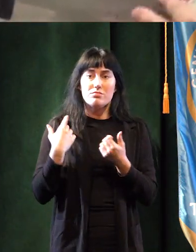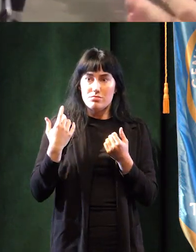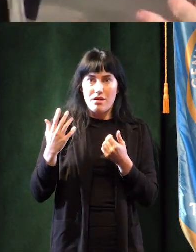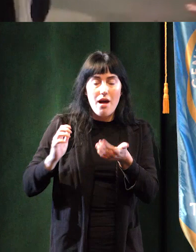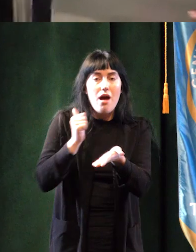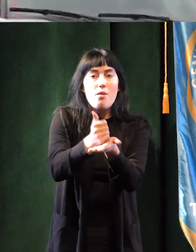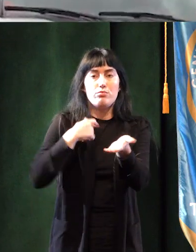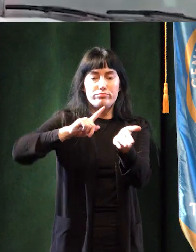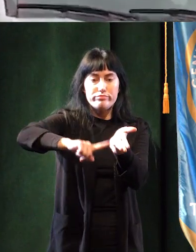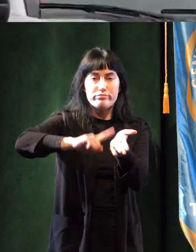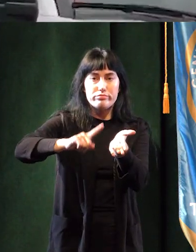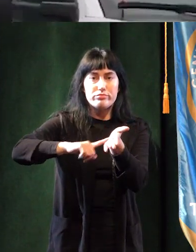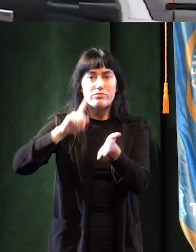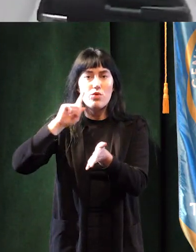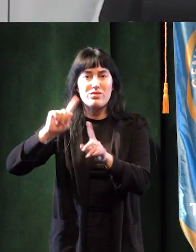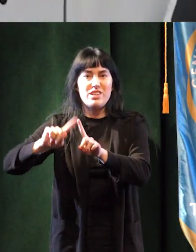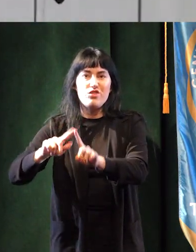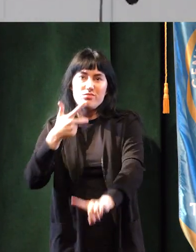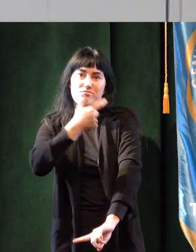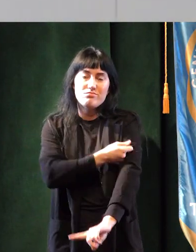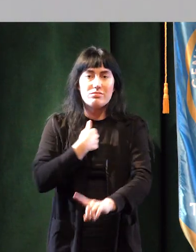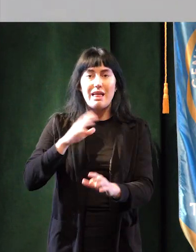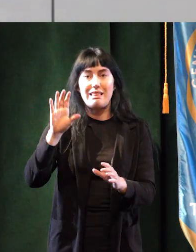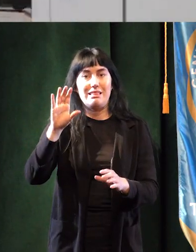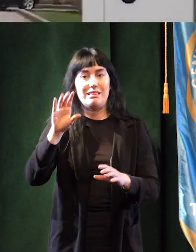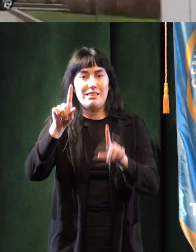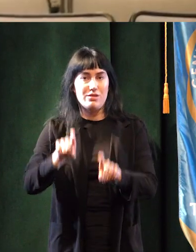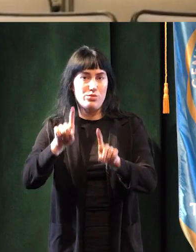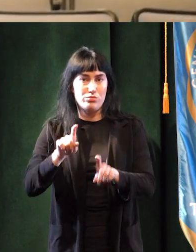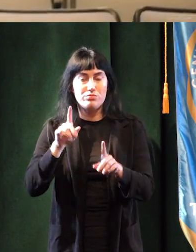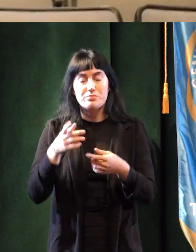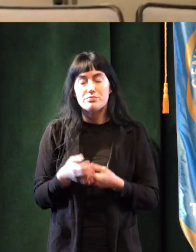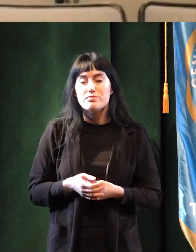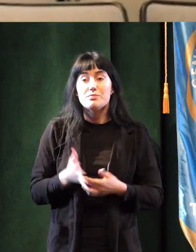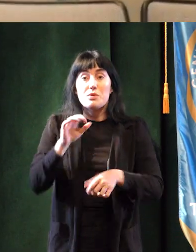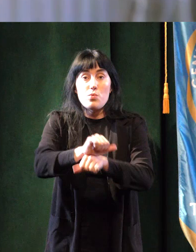research on antivirals and clinical trials and more by working together we